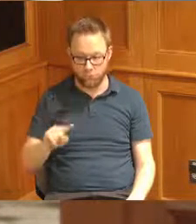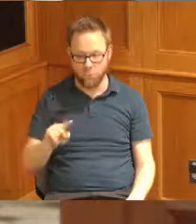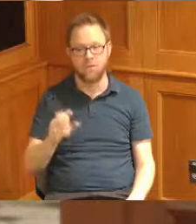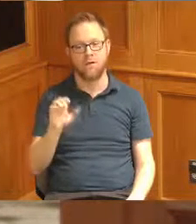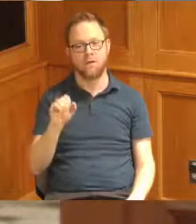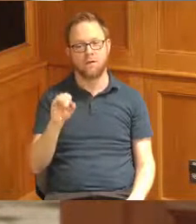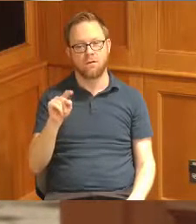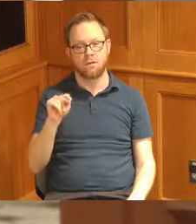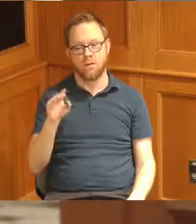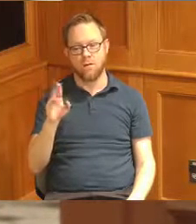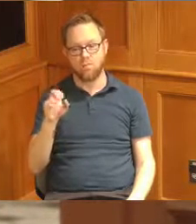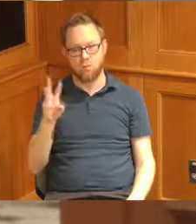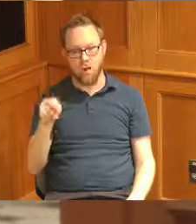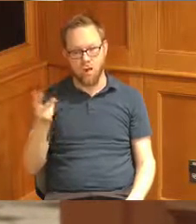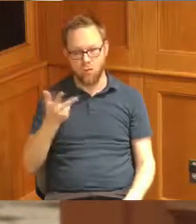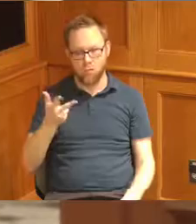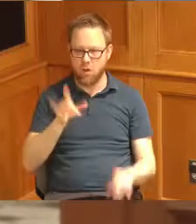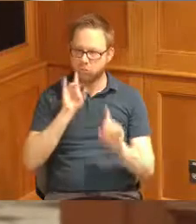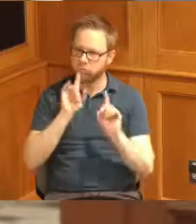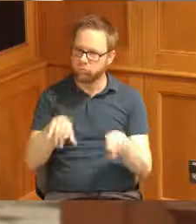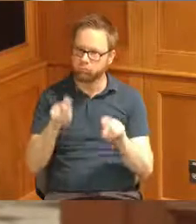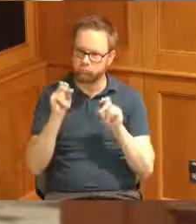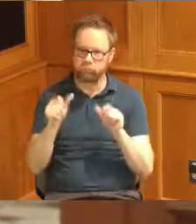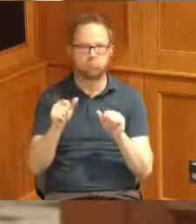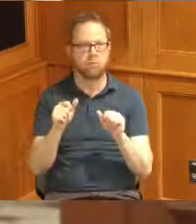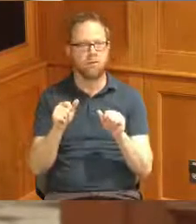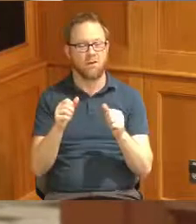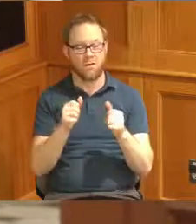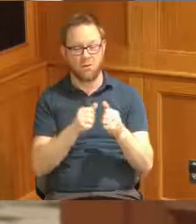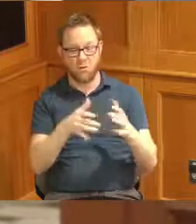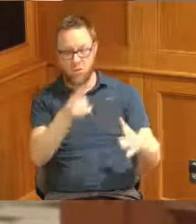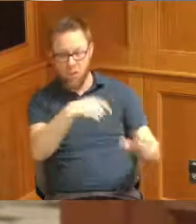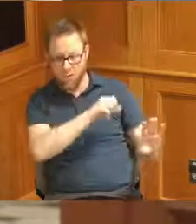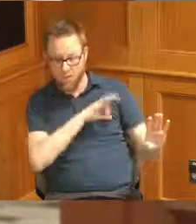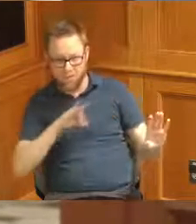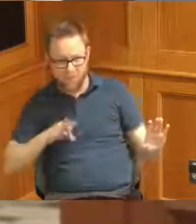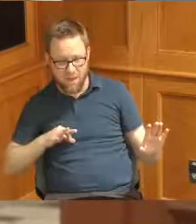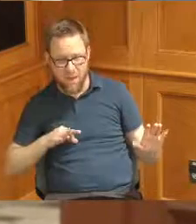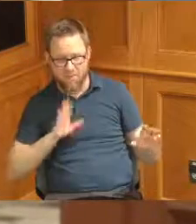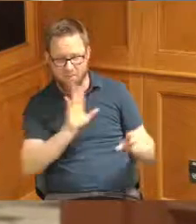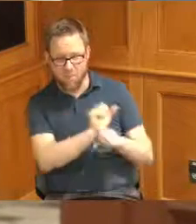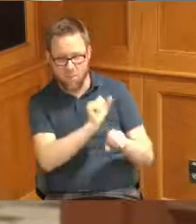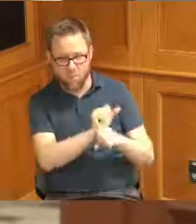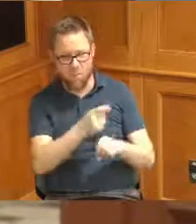without question and without these folks in our employment we we would have been in much worse